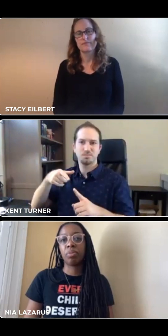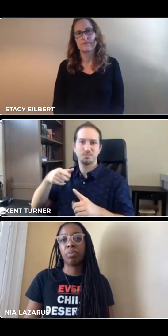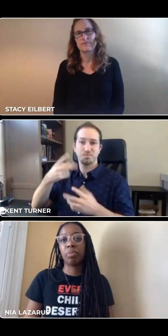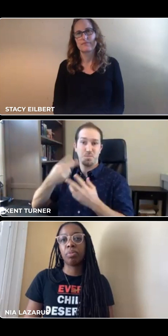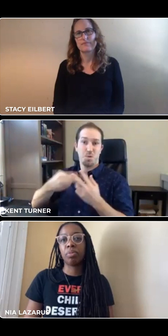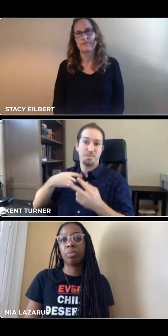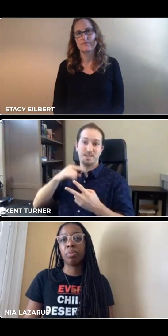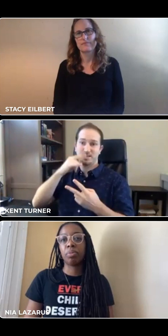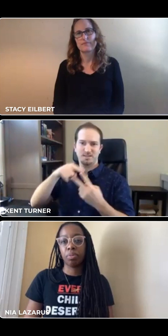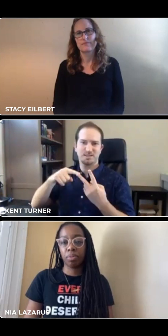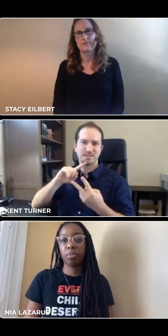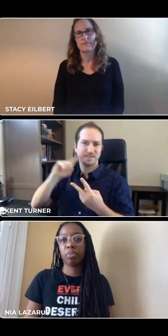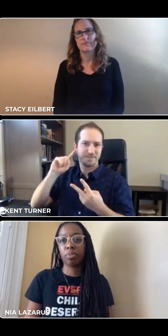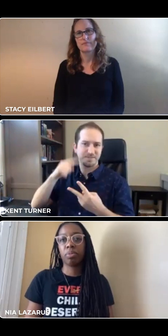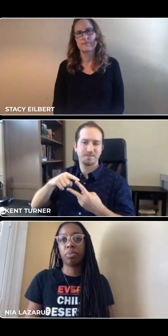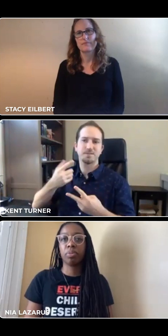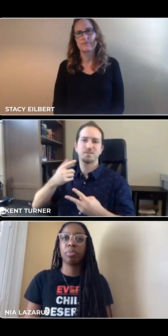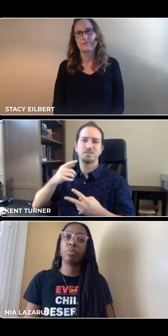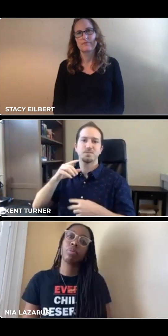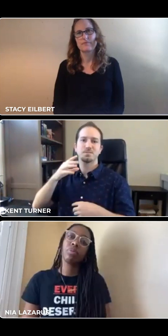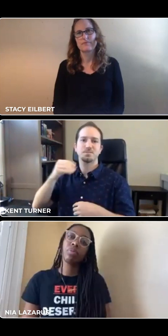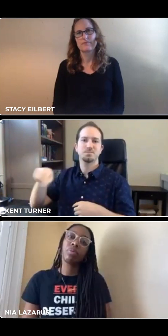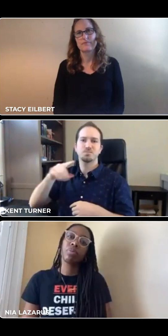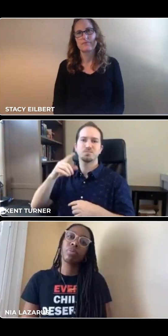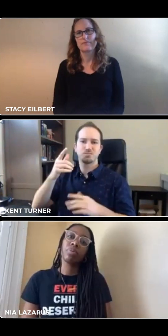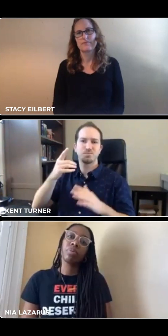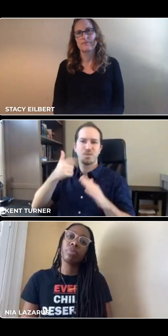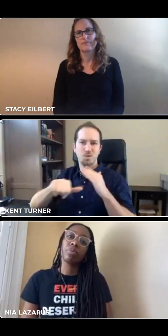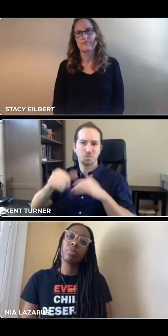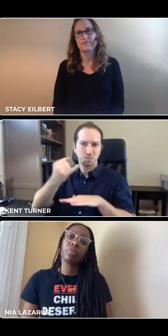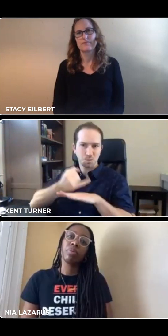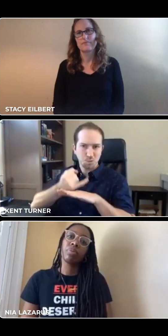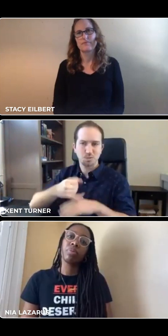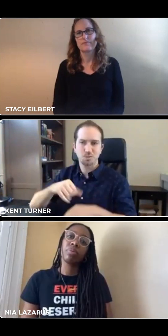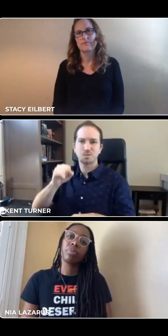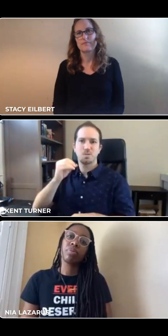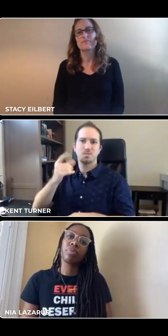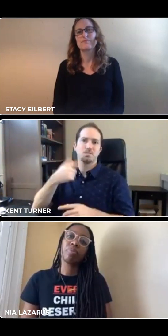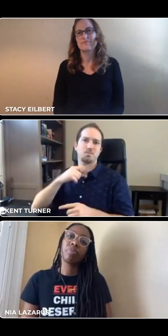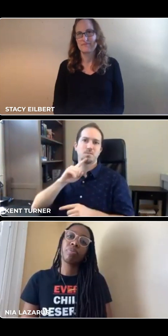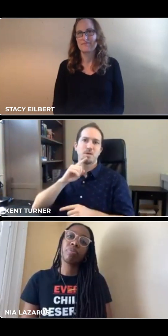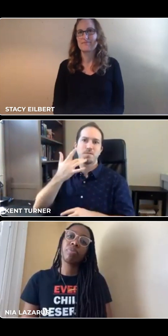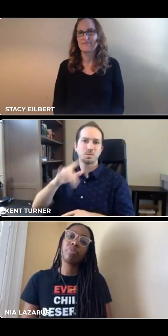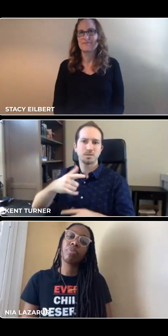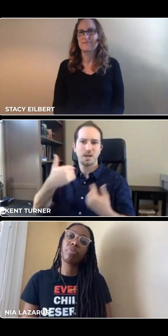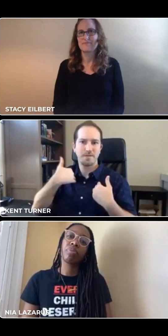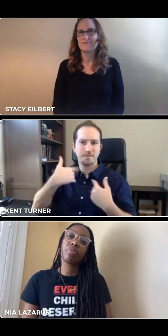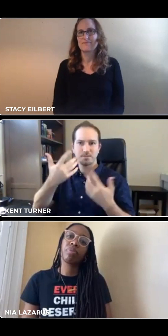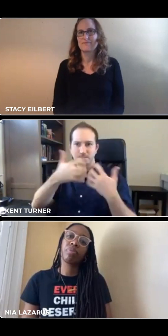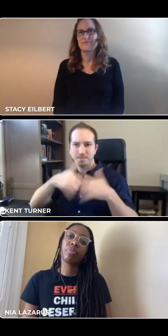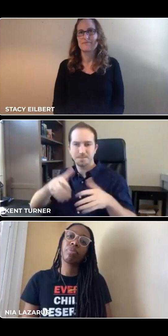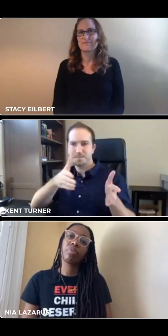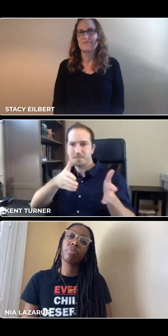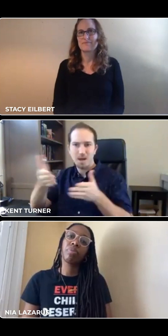constantly need something to do. Both of my kids are deaf as well. They do go to a deaf